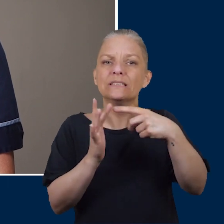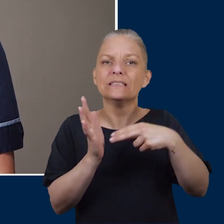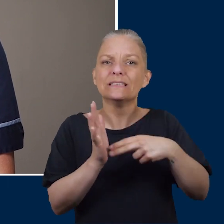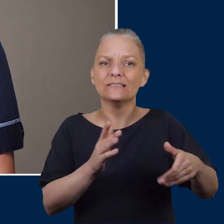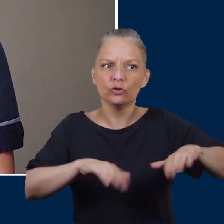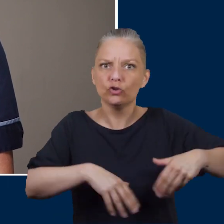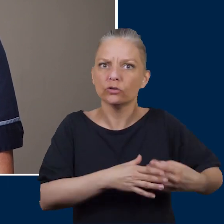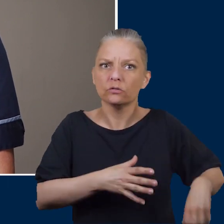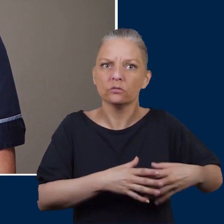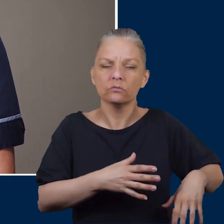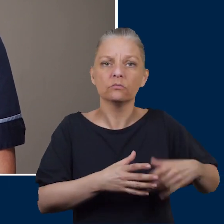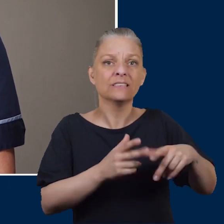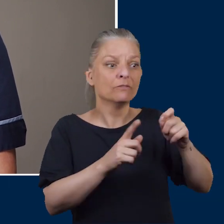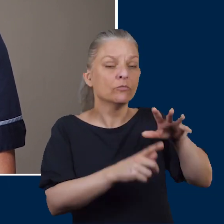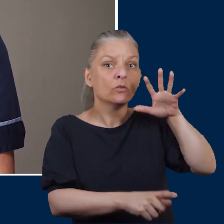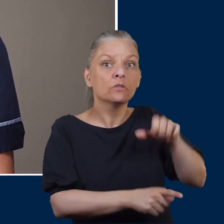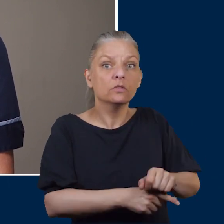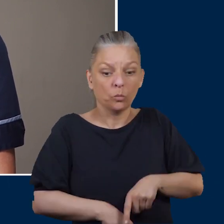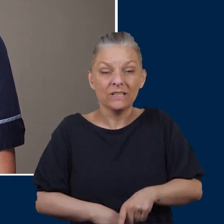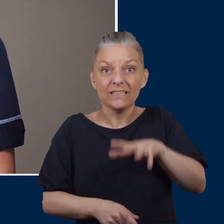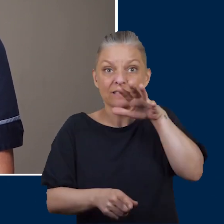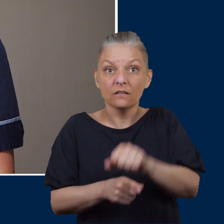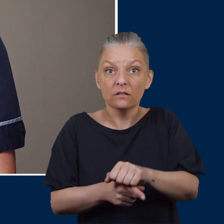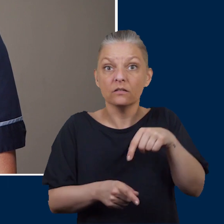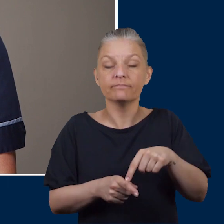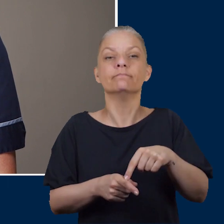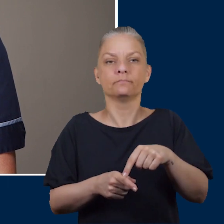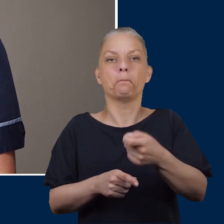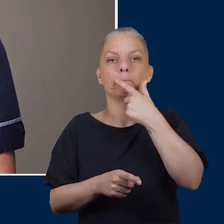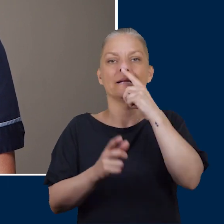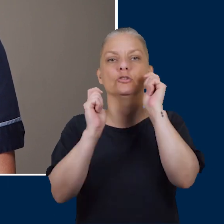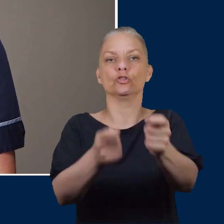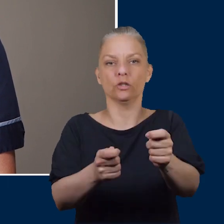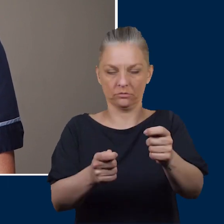given which can stop this from progressing if kidney damage continues then kidneys can